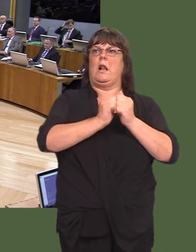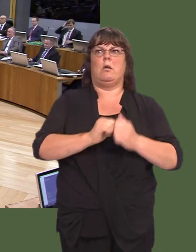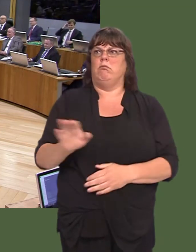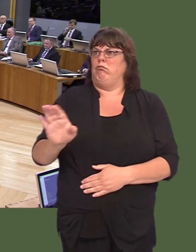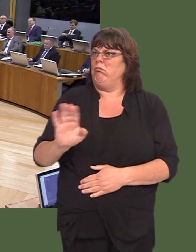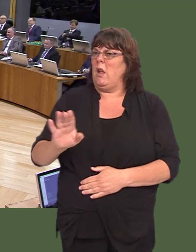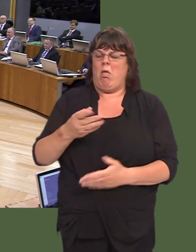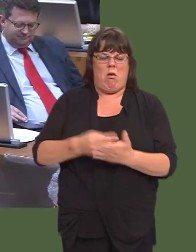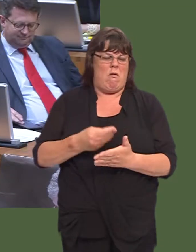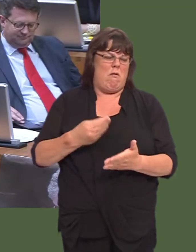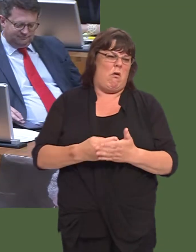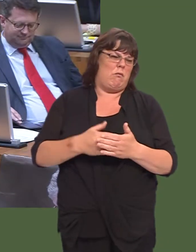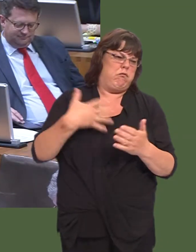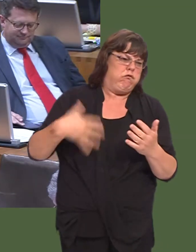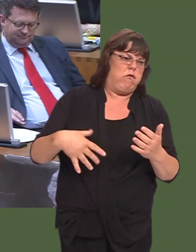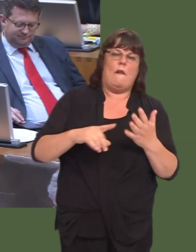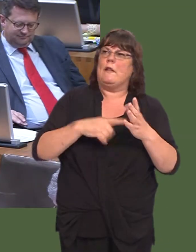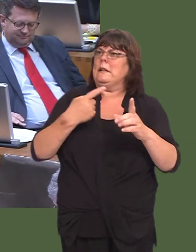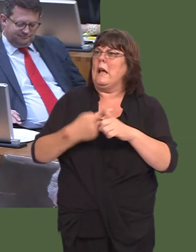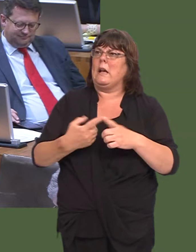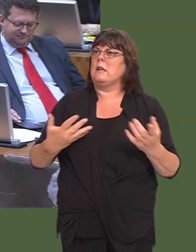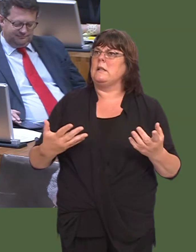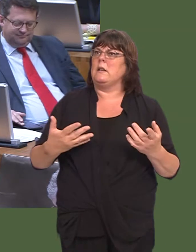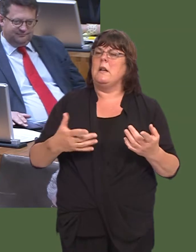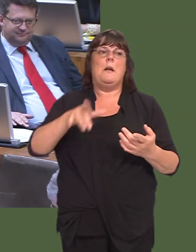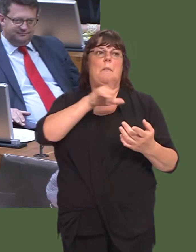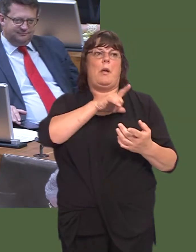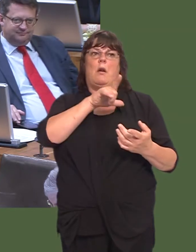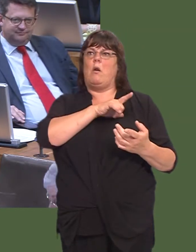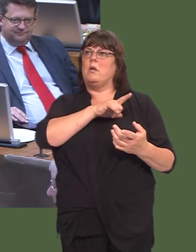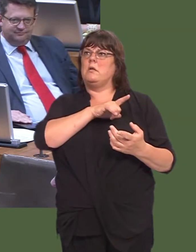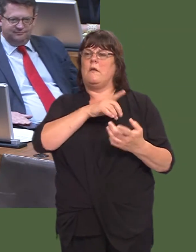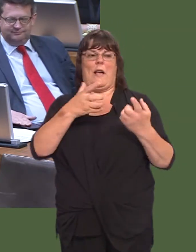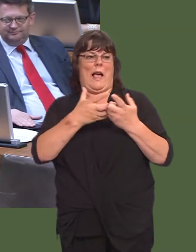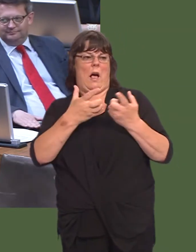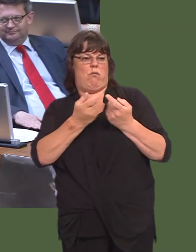value for money; they cost more for the taxpayer now than they did when they were nationalised, because of the way in which it was done.